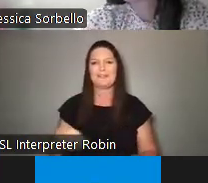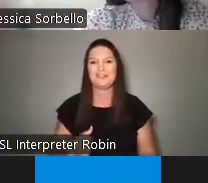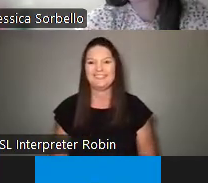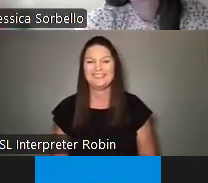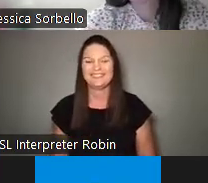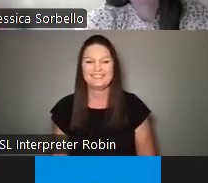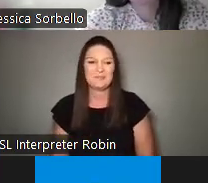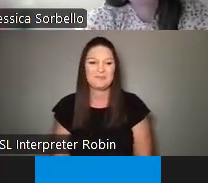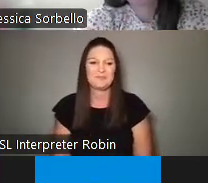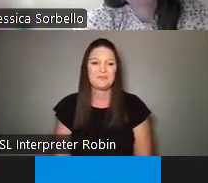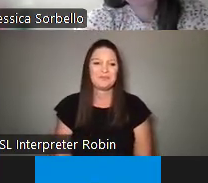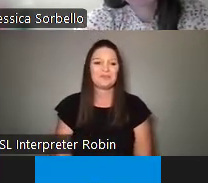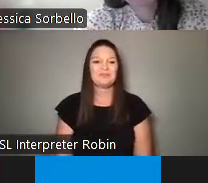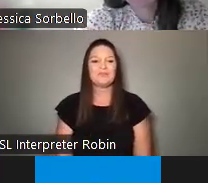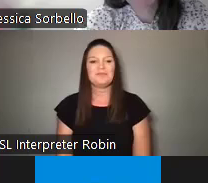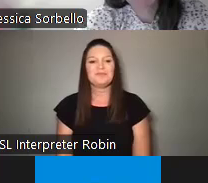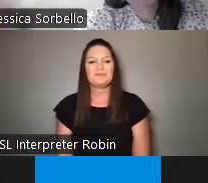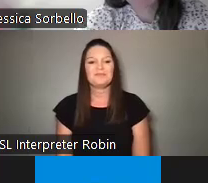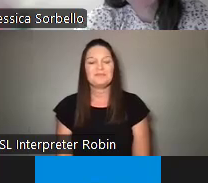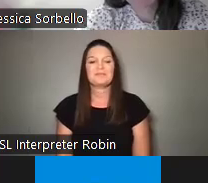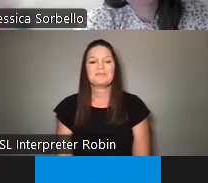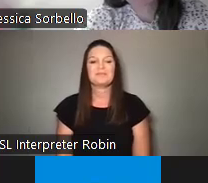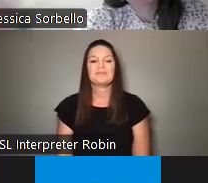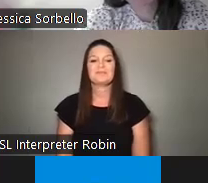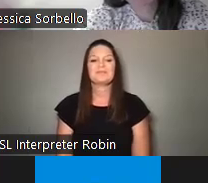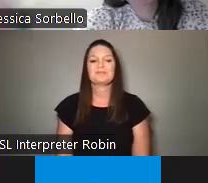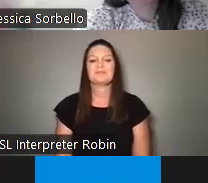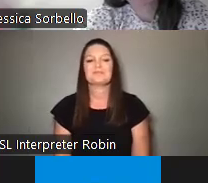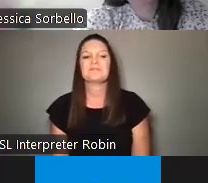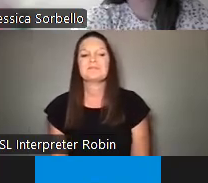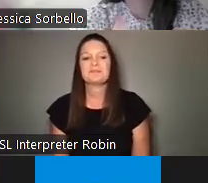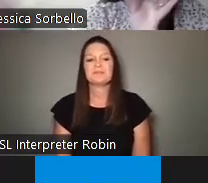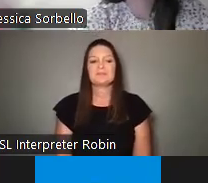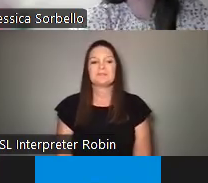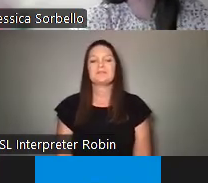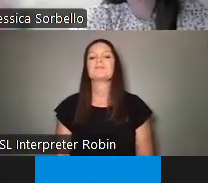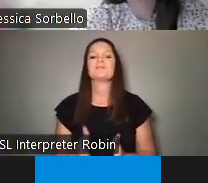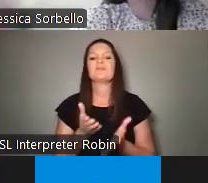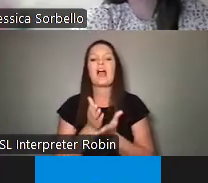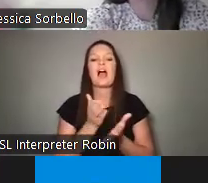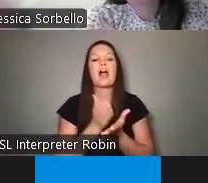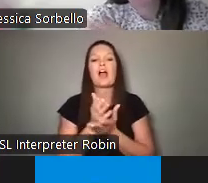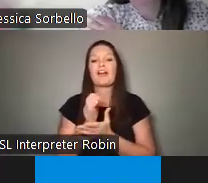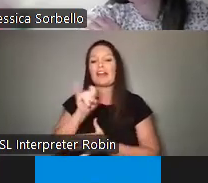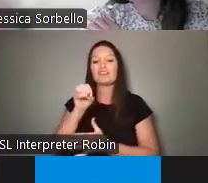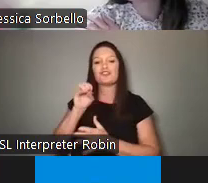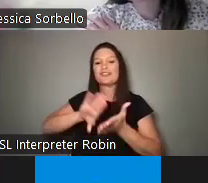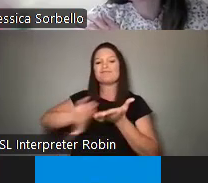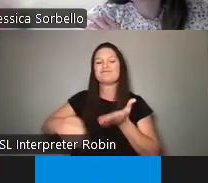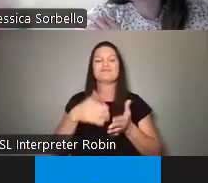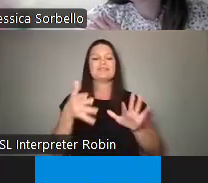»JESSICA SORBELLO: Joyce I will let you off the hook. Ultimately we want to say Jeff has been substance free for 10